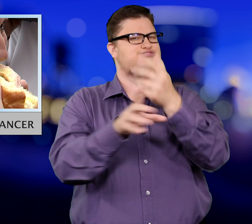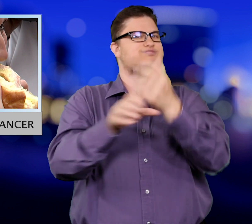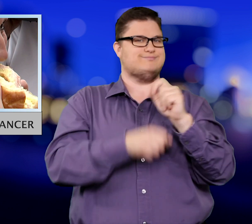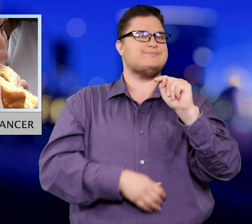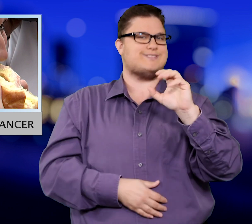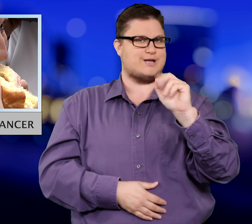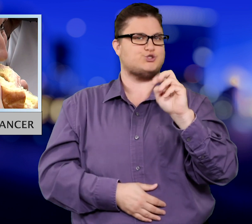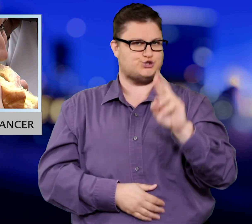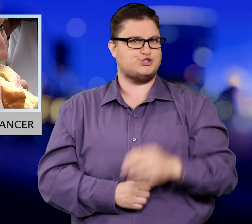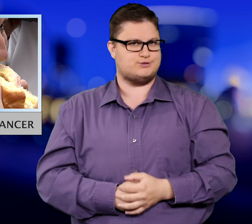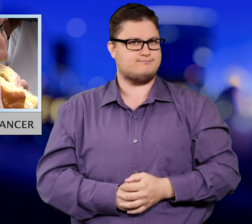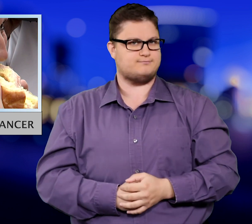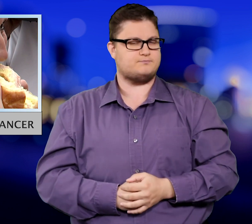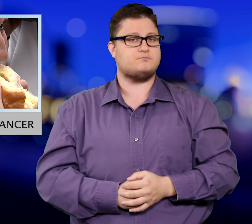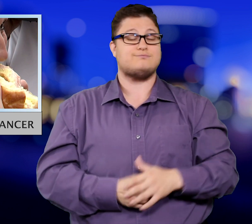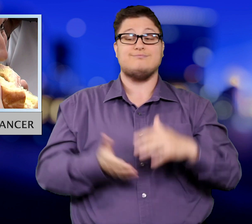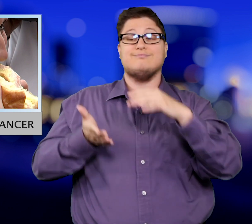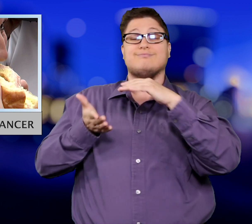to be affected.